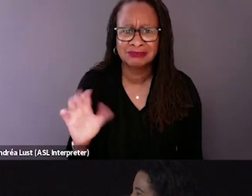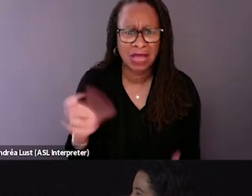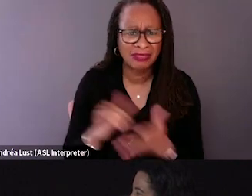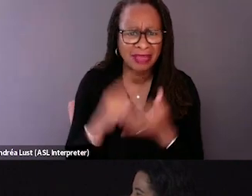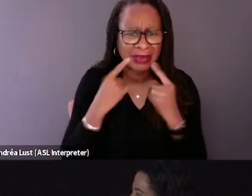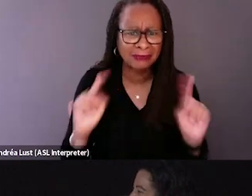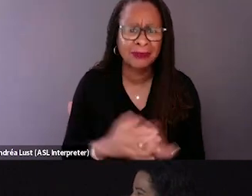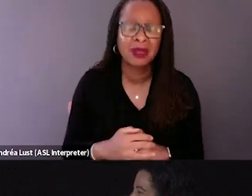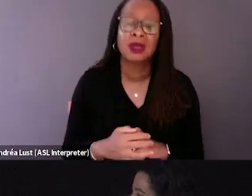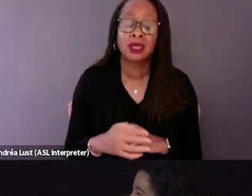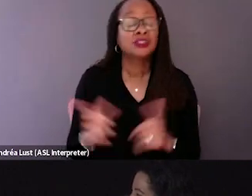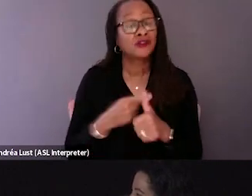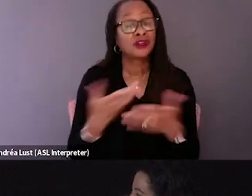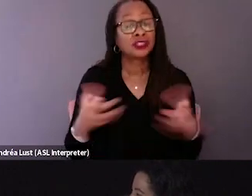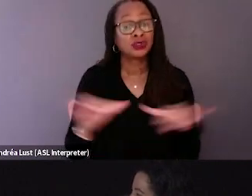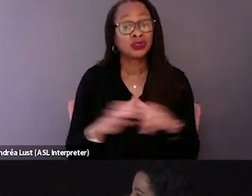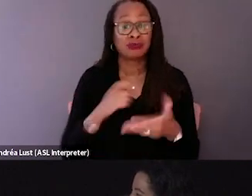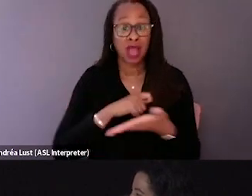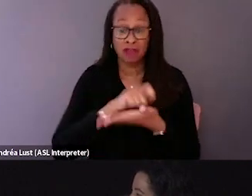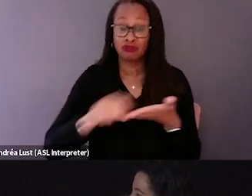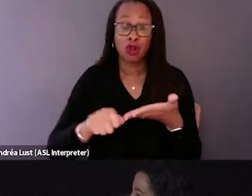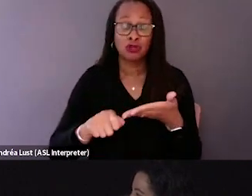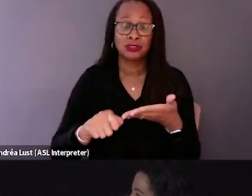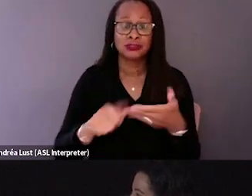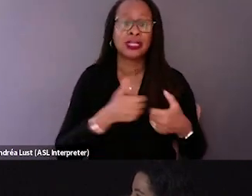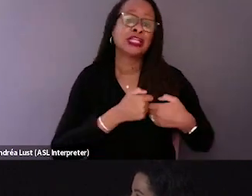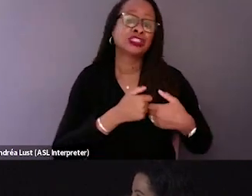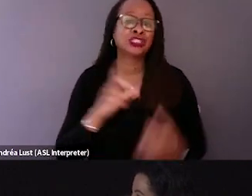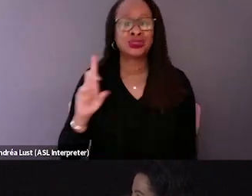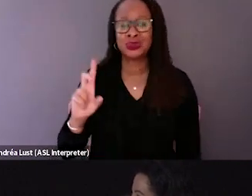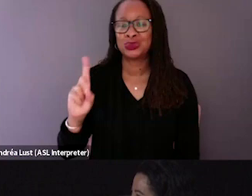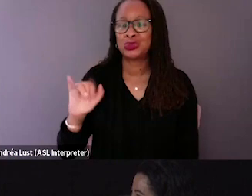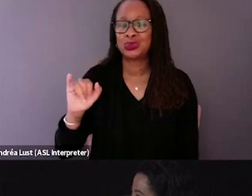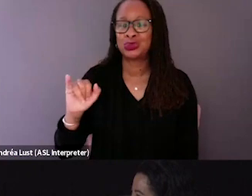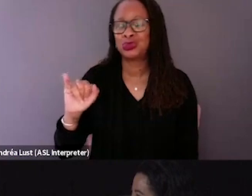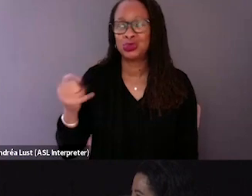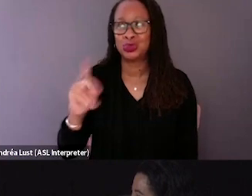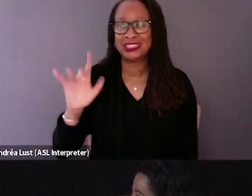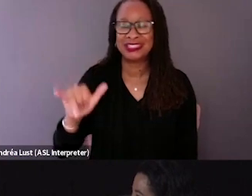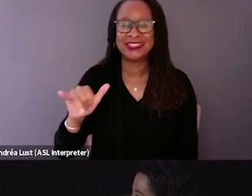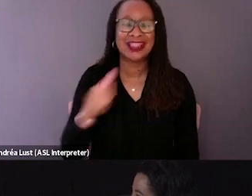That was the first step. So I wrote, you know, my own dear Judy letter. I wish I had written one as a kid, but I never did.